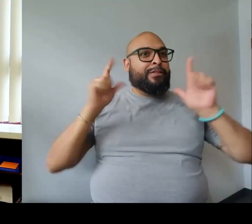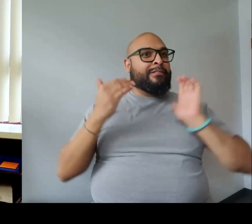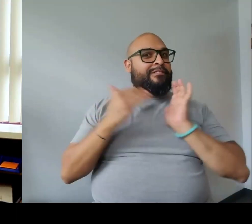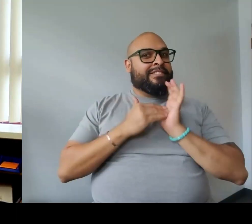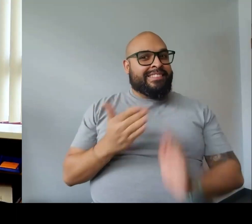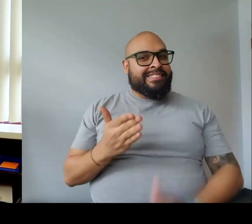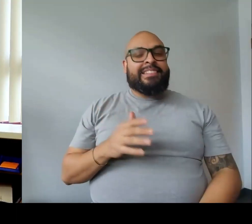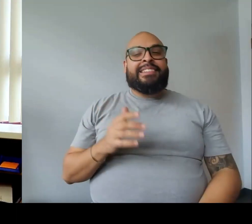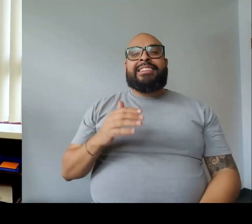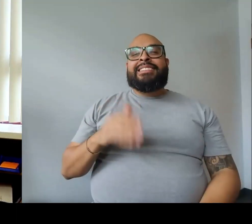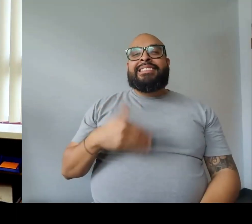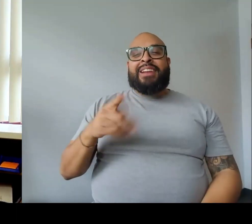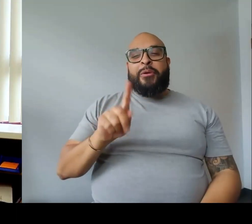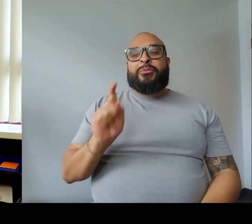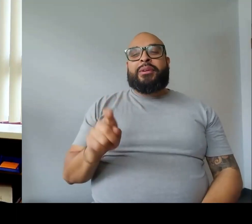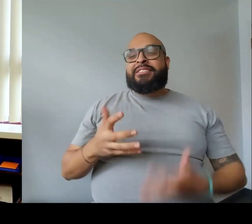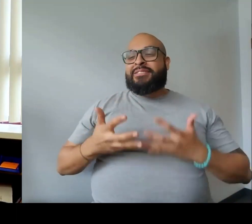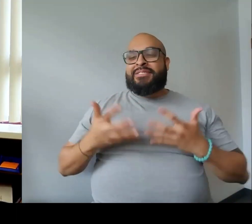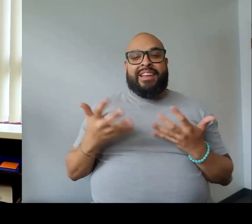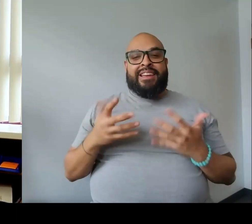Our next question is question 11.